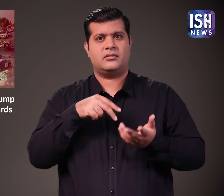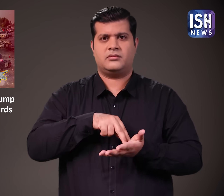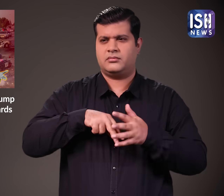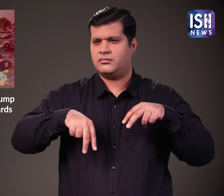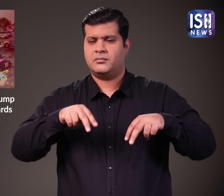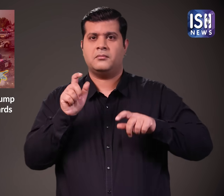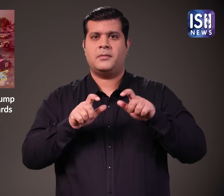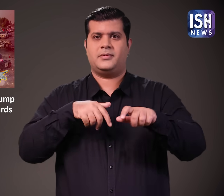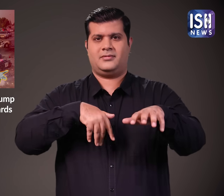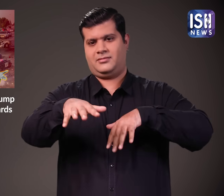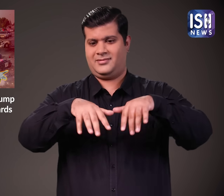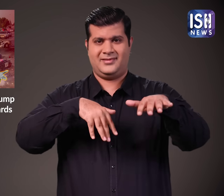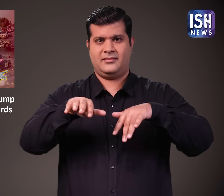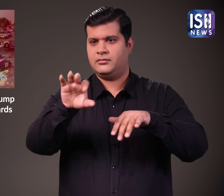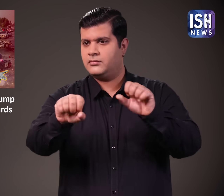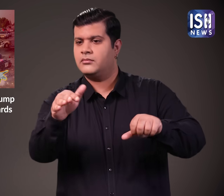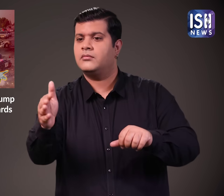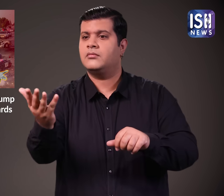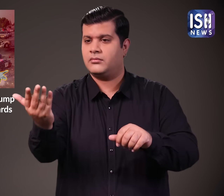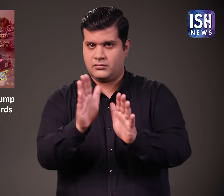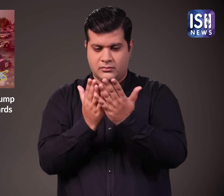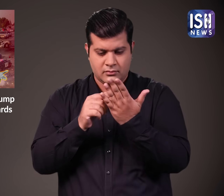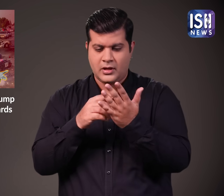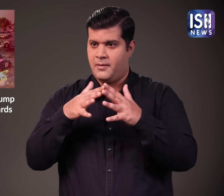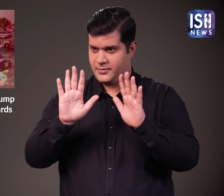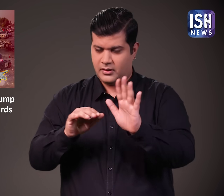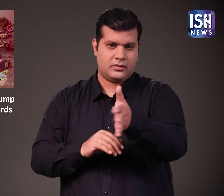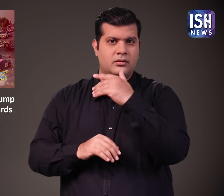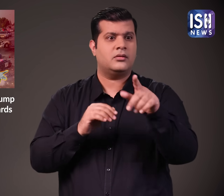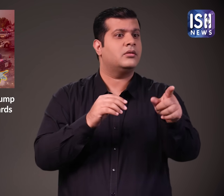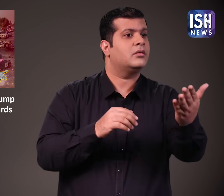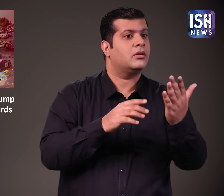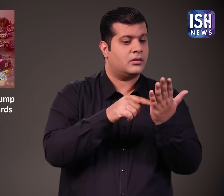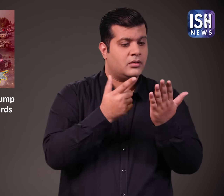People are being checked on the streets for their U.S. citizenship,